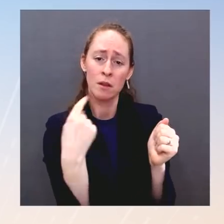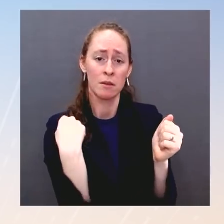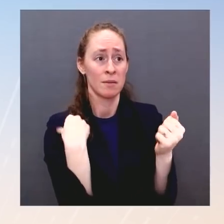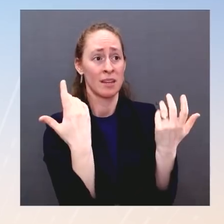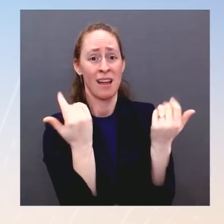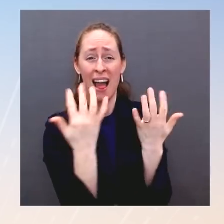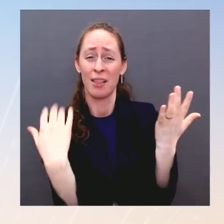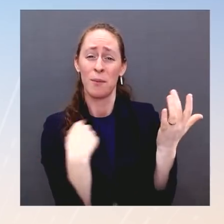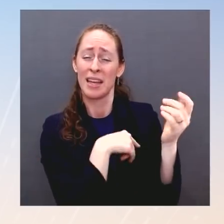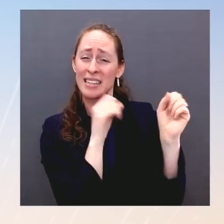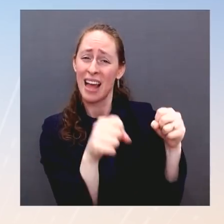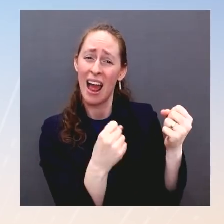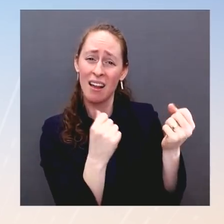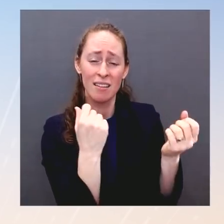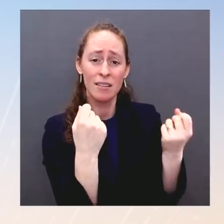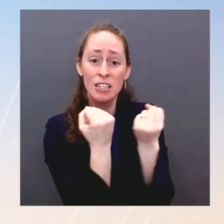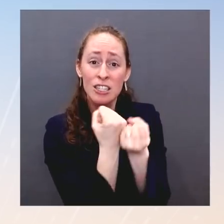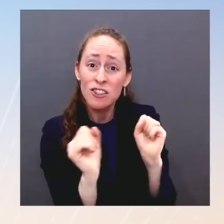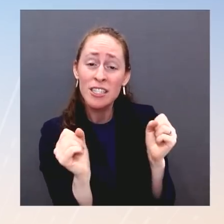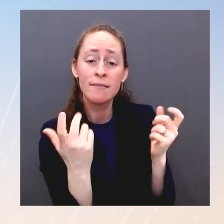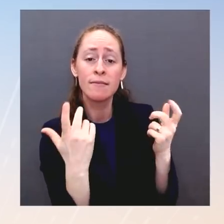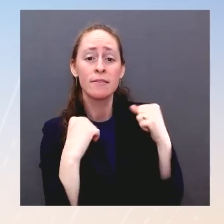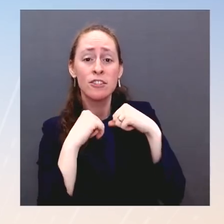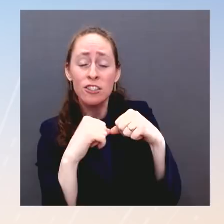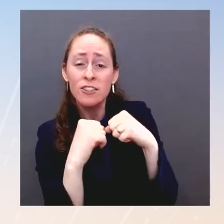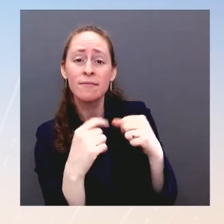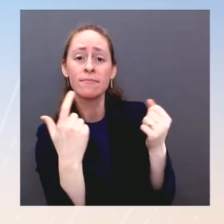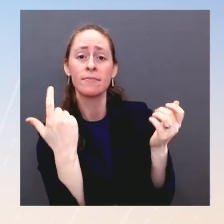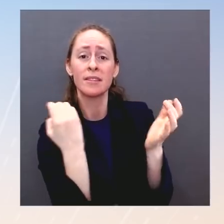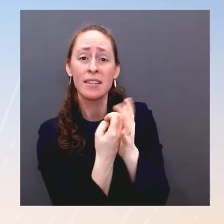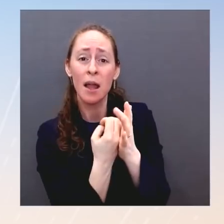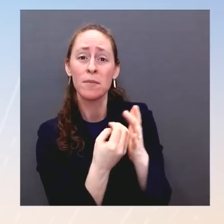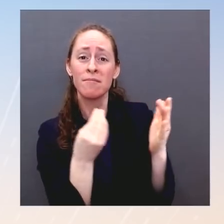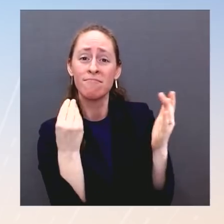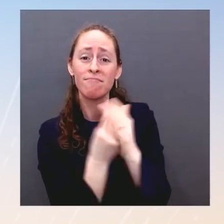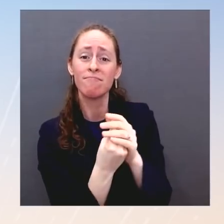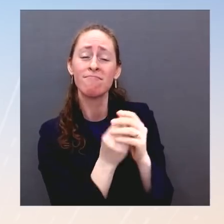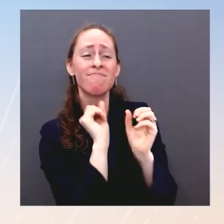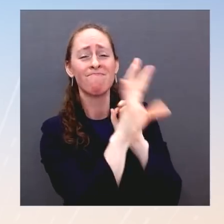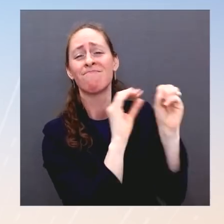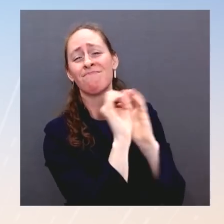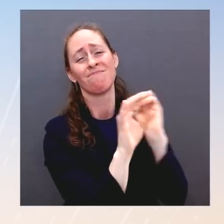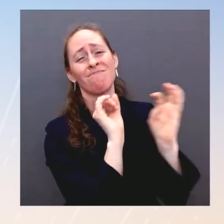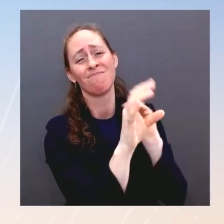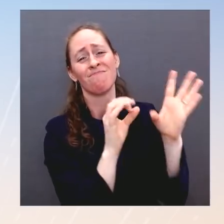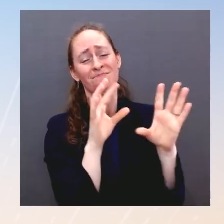and rally the world to condemn the actions of President Putin. The Press: And to the anti-war protesters in Russia? Ms. Psaki: Well, first,